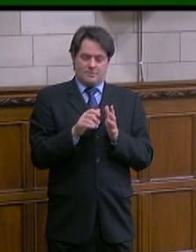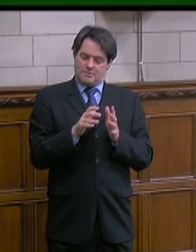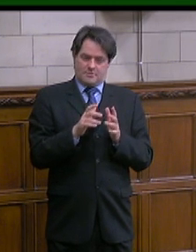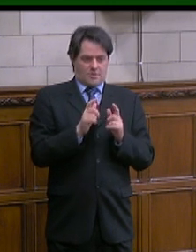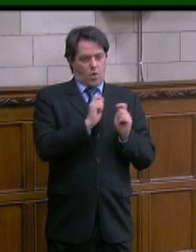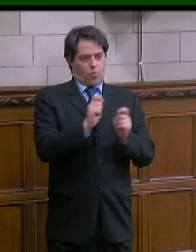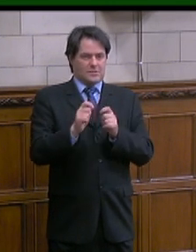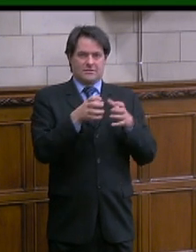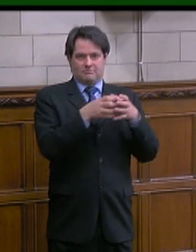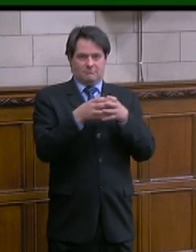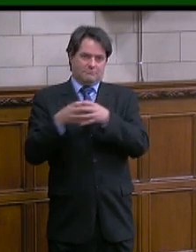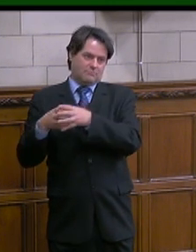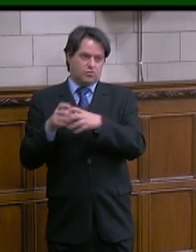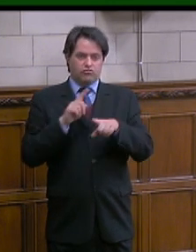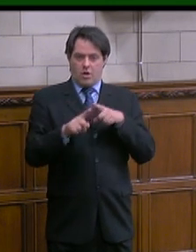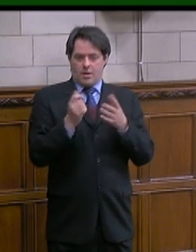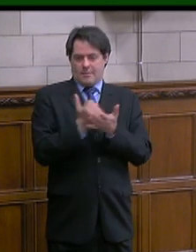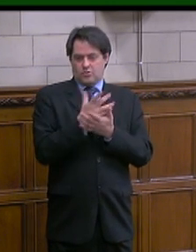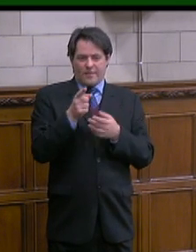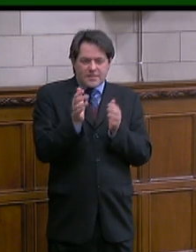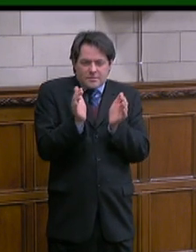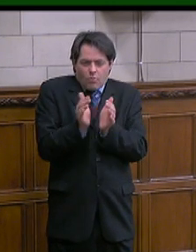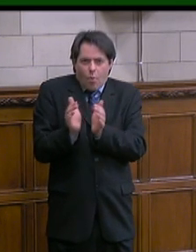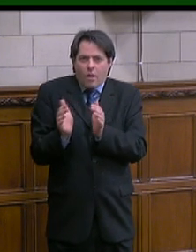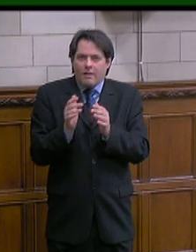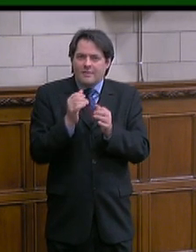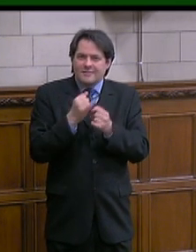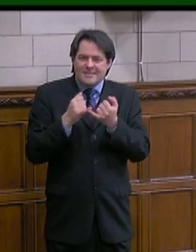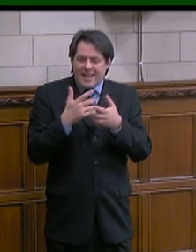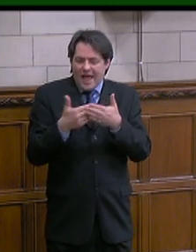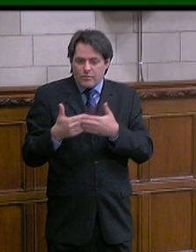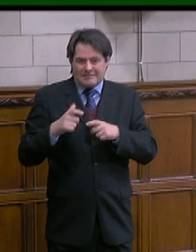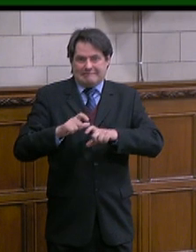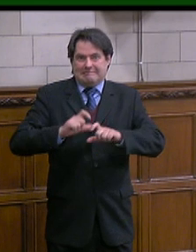exam boards— to ensure that those small-cohort GCSEs continued.